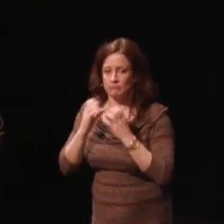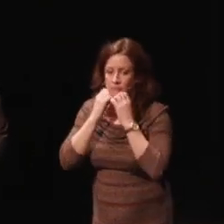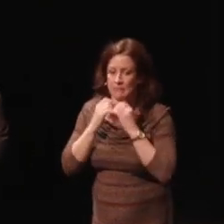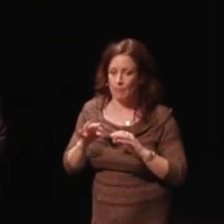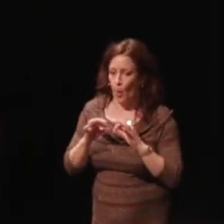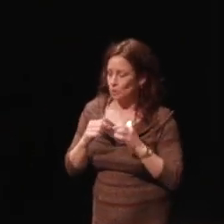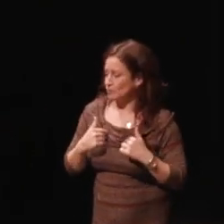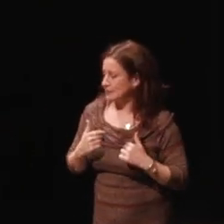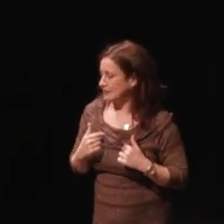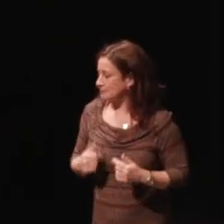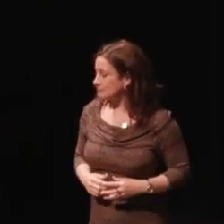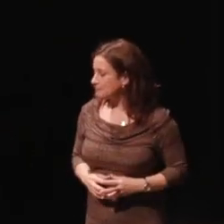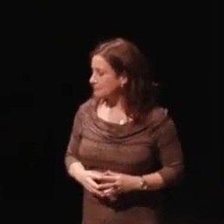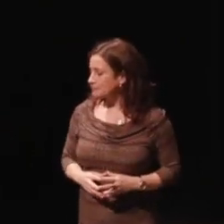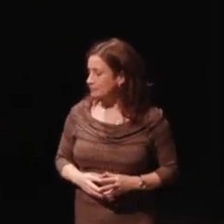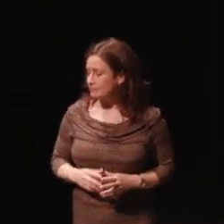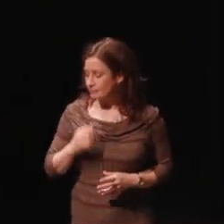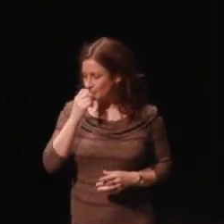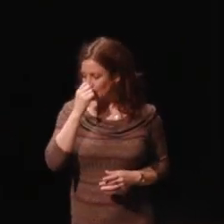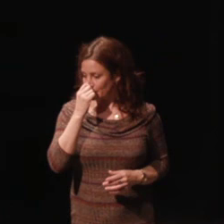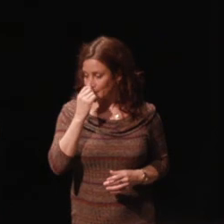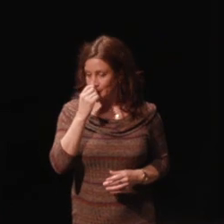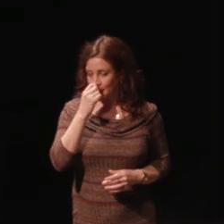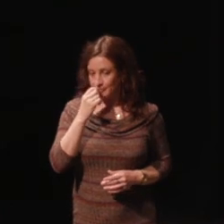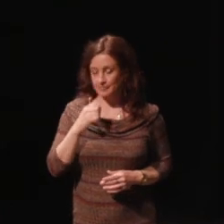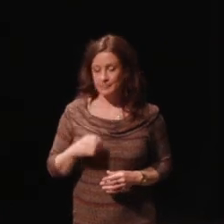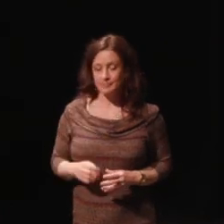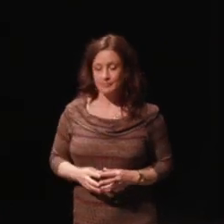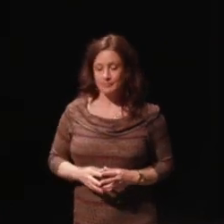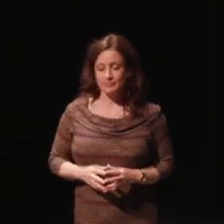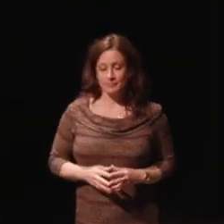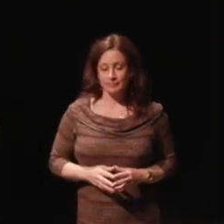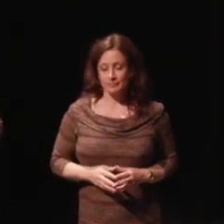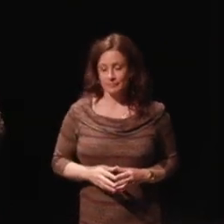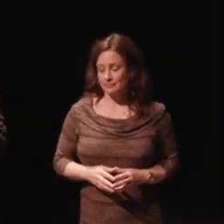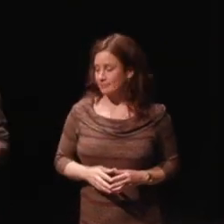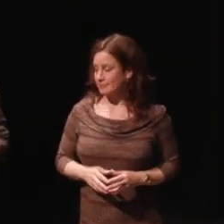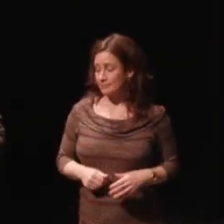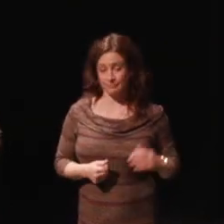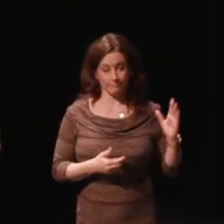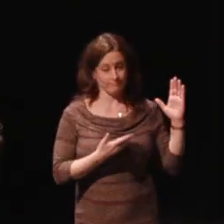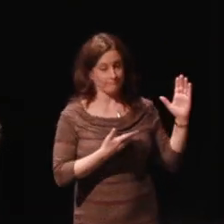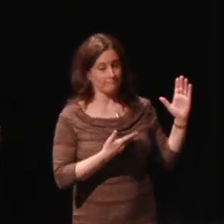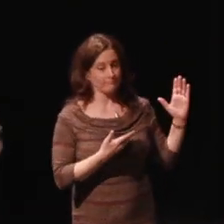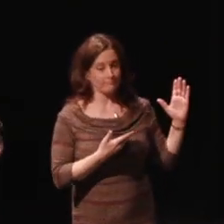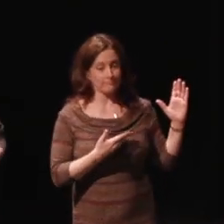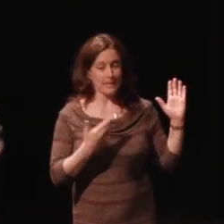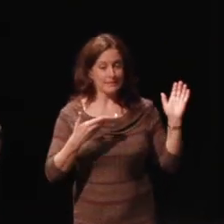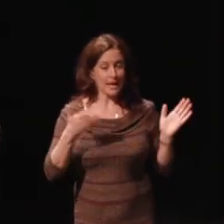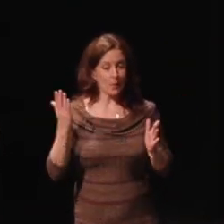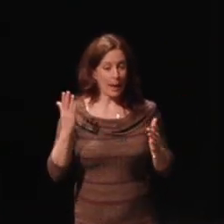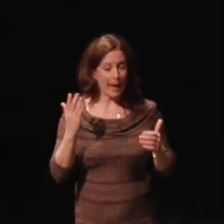So, takeaways from this quick little rapid fire conversation, and like I said, I would like it to start more conversations.